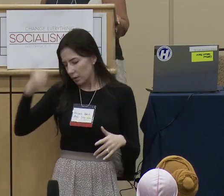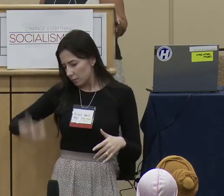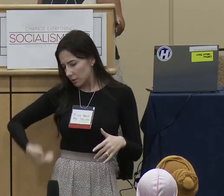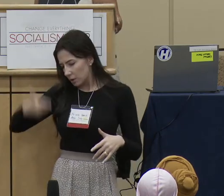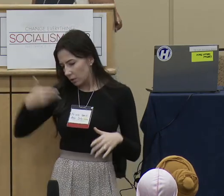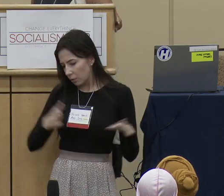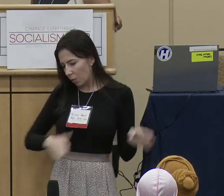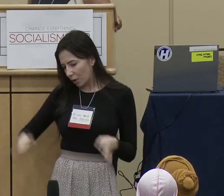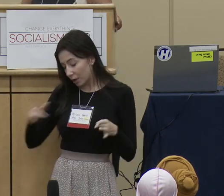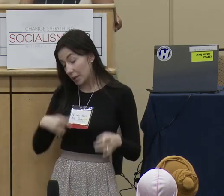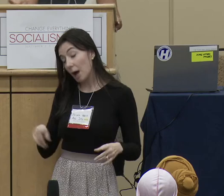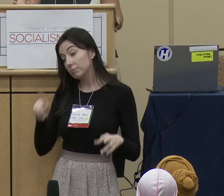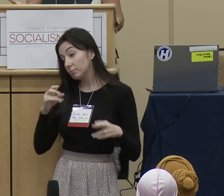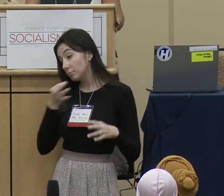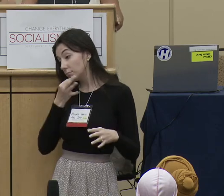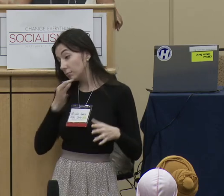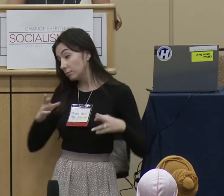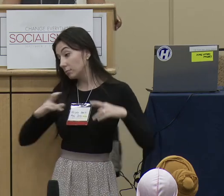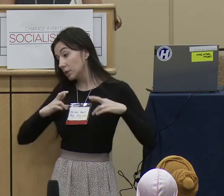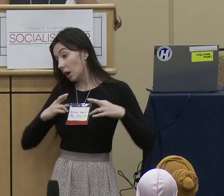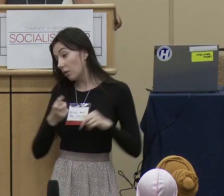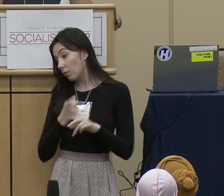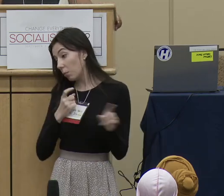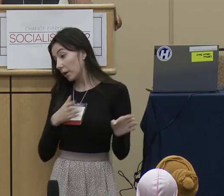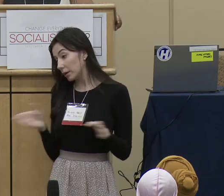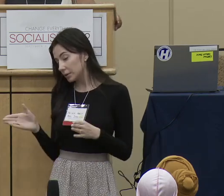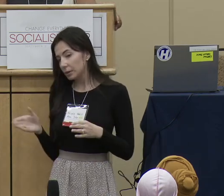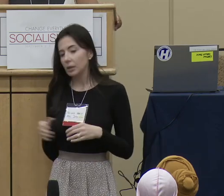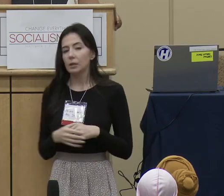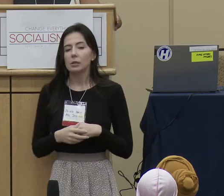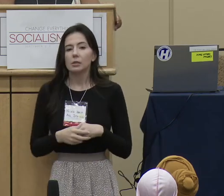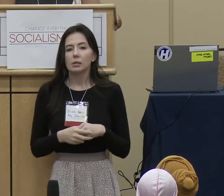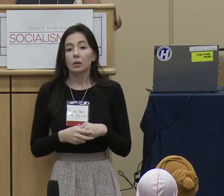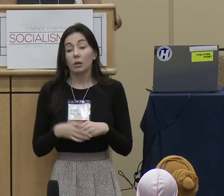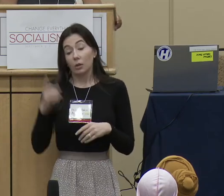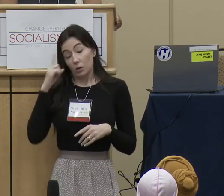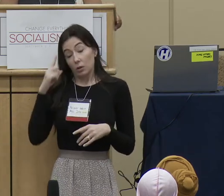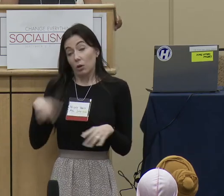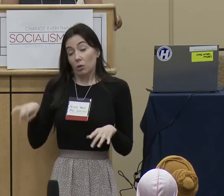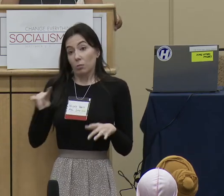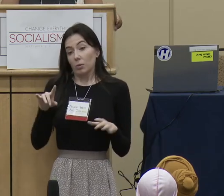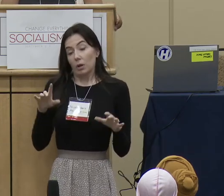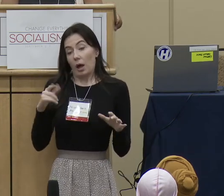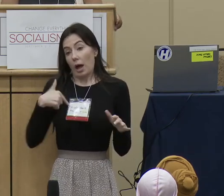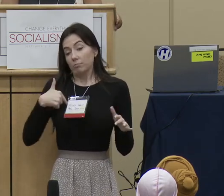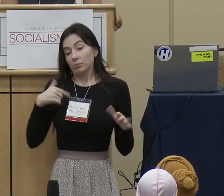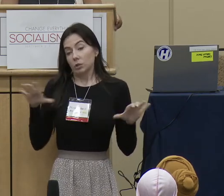times, those of us who consider ourselves organizers, I'm about to retire from organizing . So, those of you who -- I've been